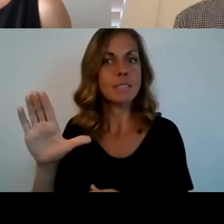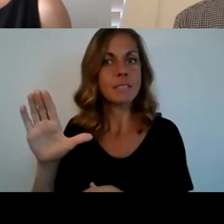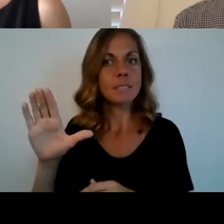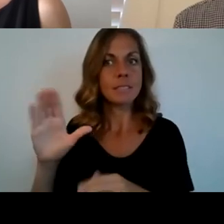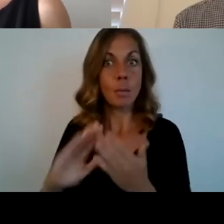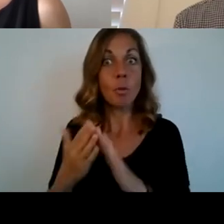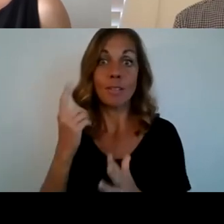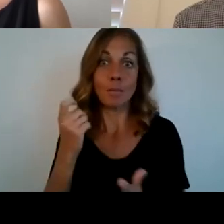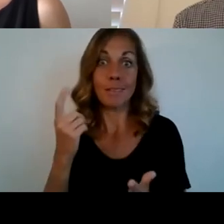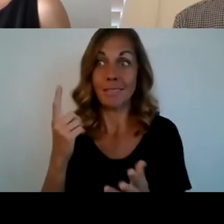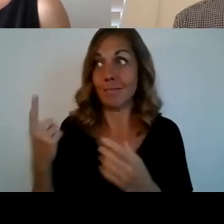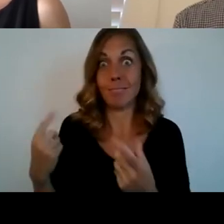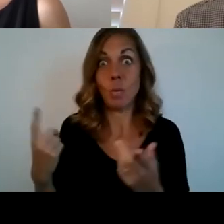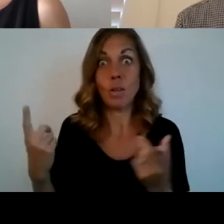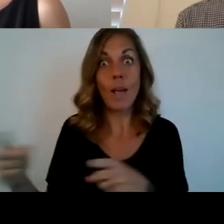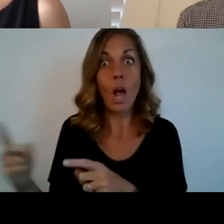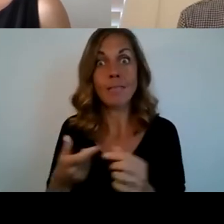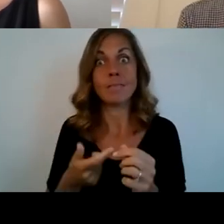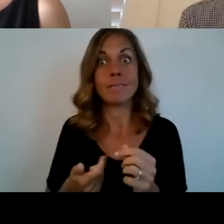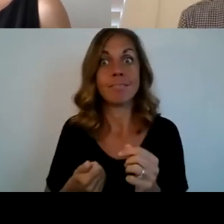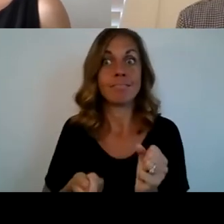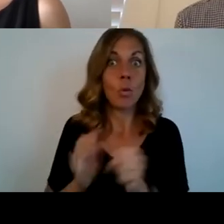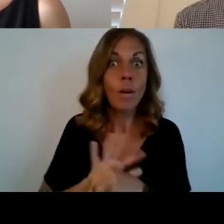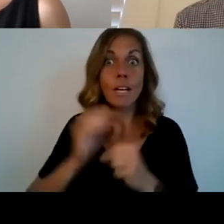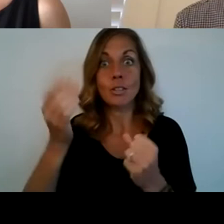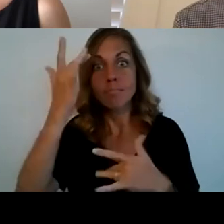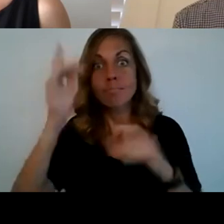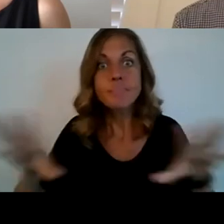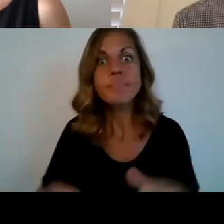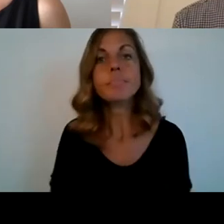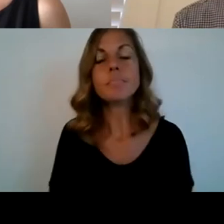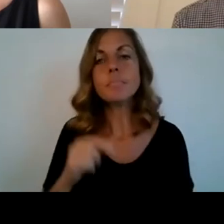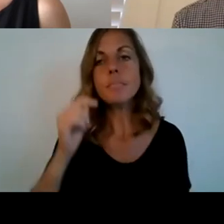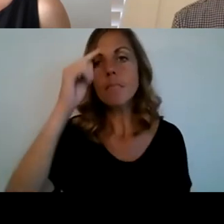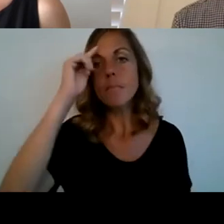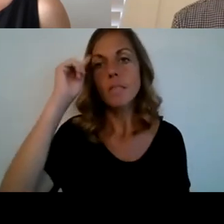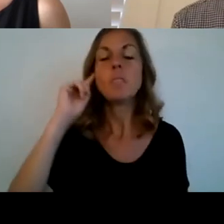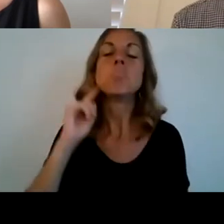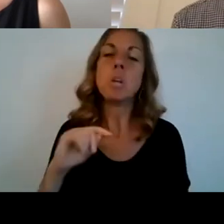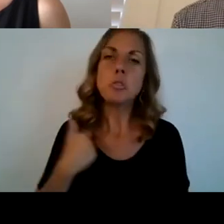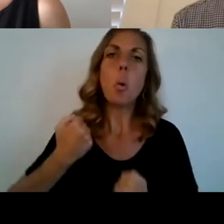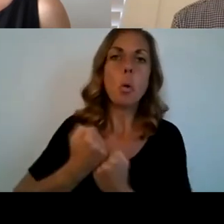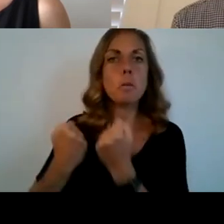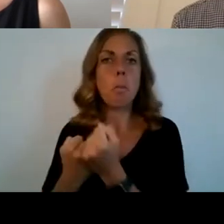going on with the pandemic. And after kind of supporting one another in a safe space,